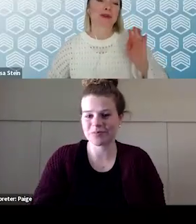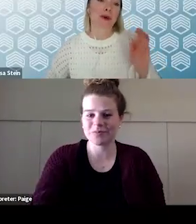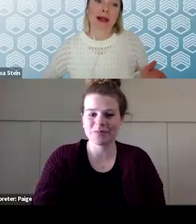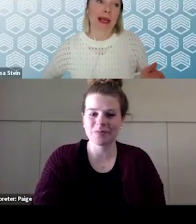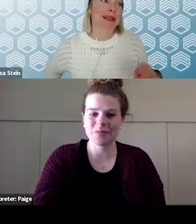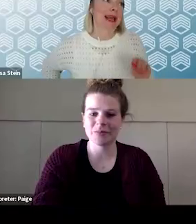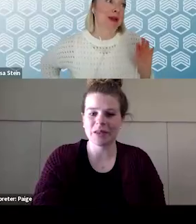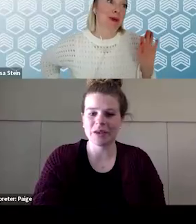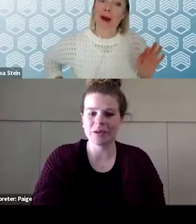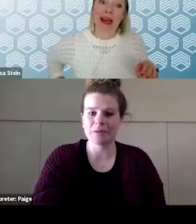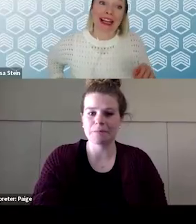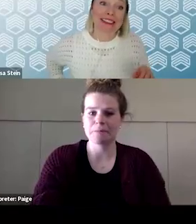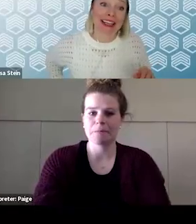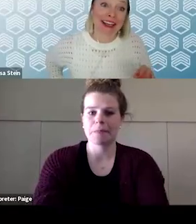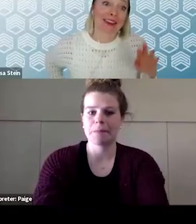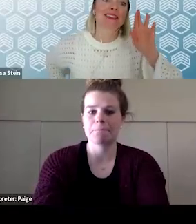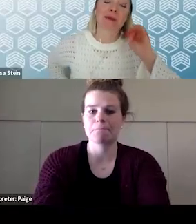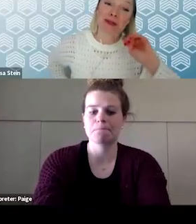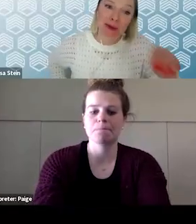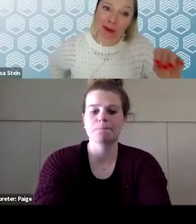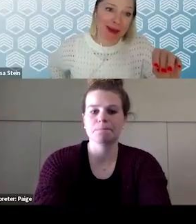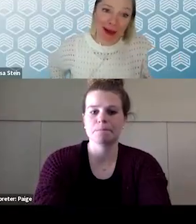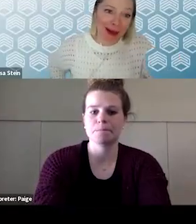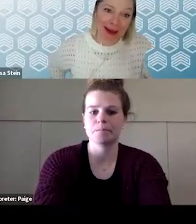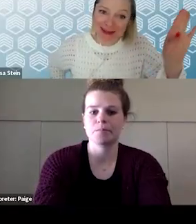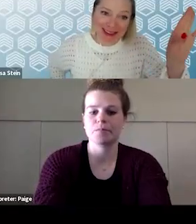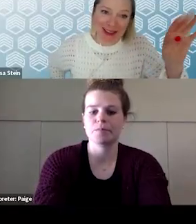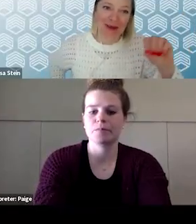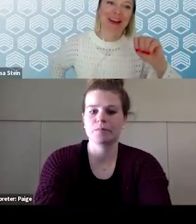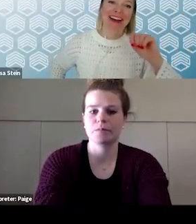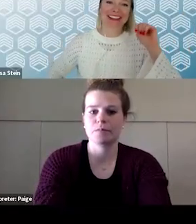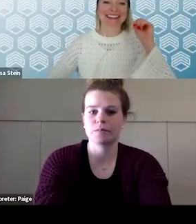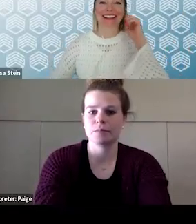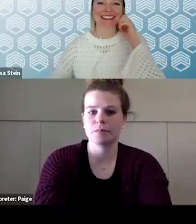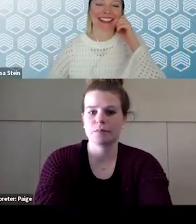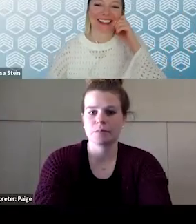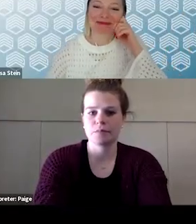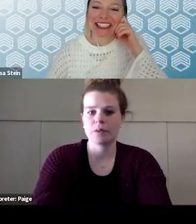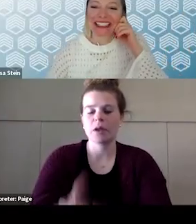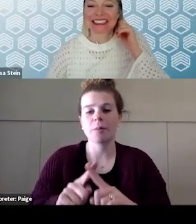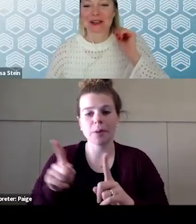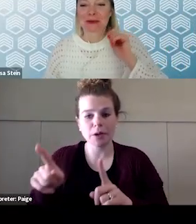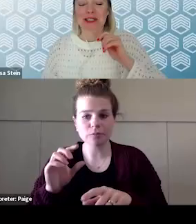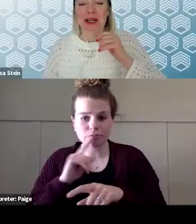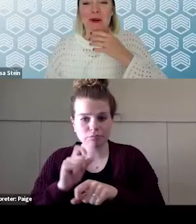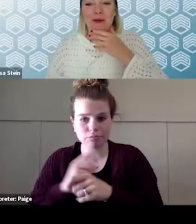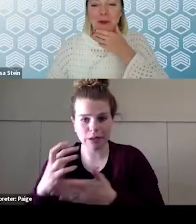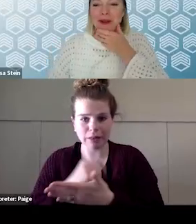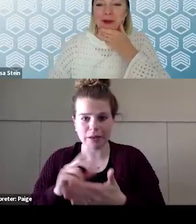But you are collecting data, you are analyzing it, that's the most important thing. So yes. So appreciate all of the work